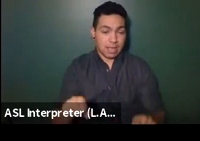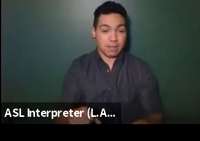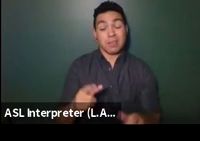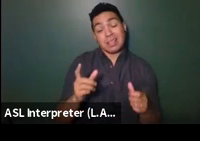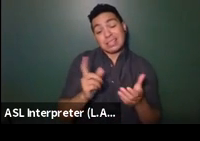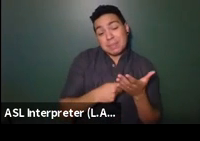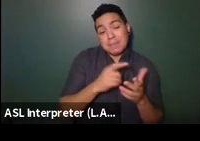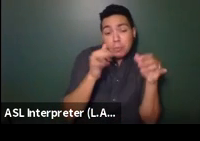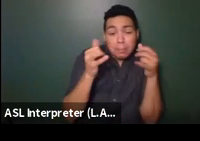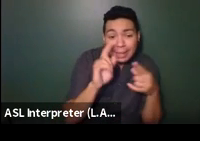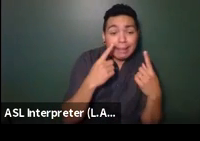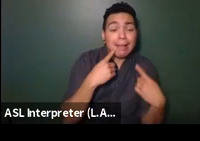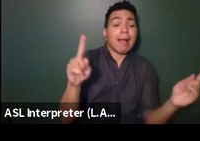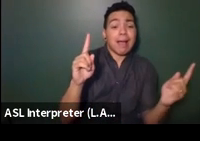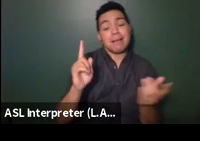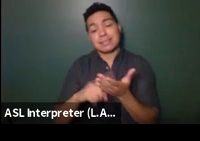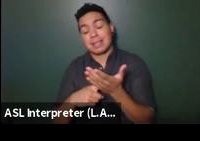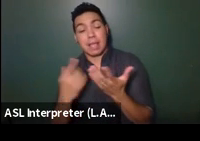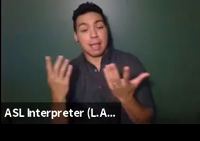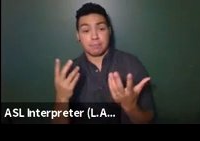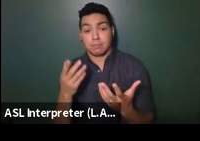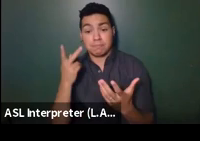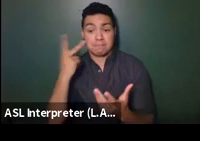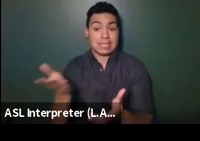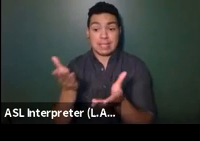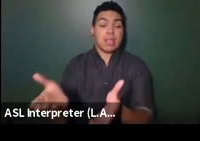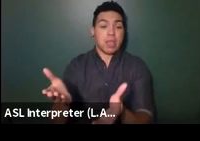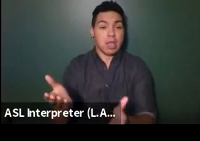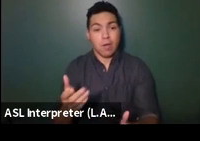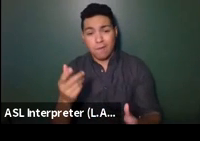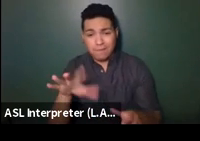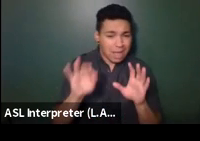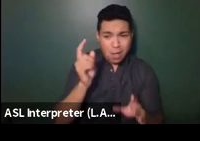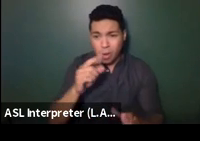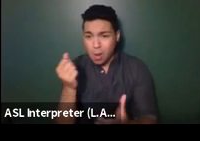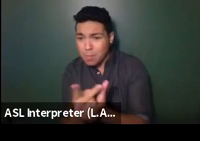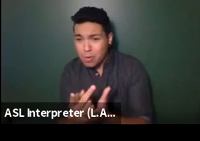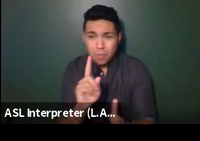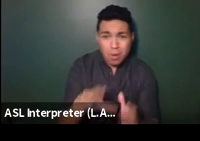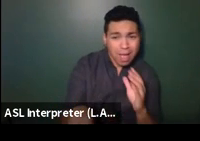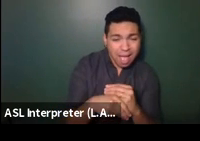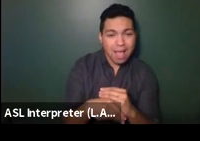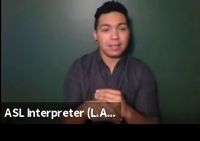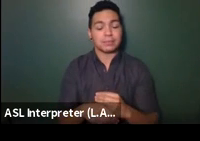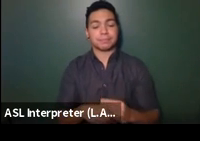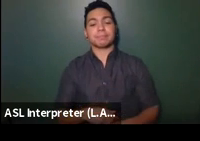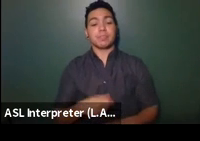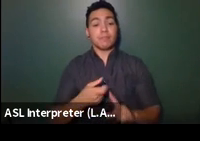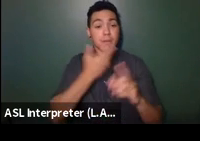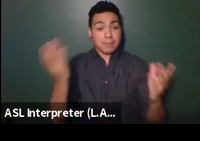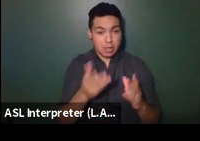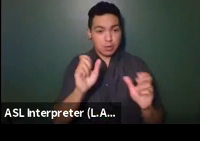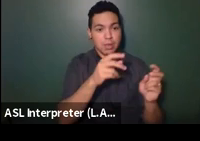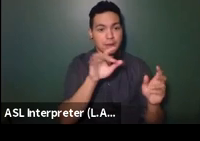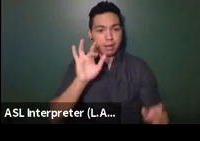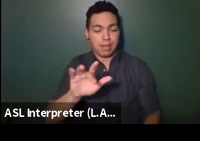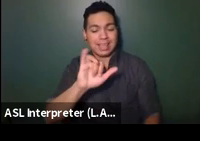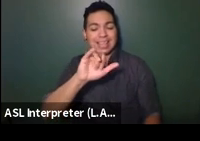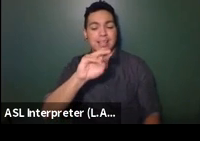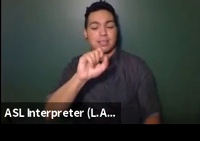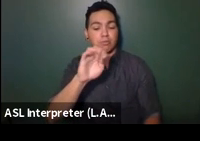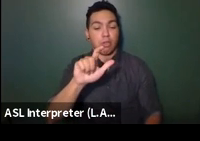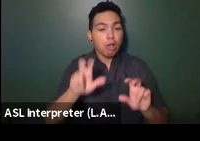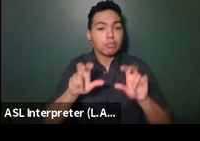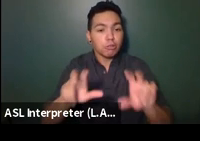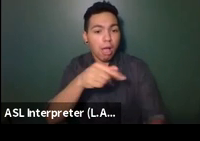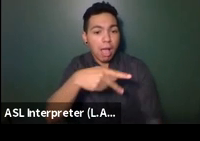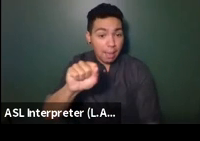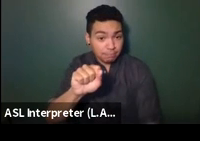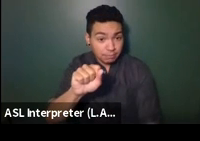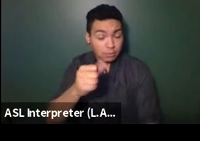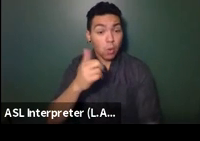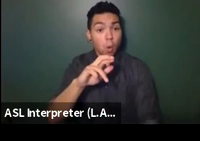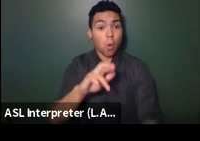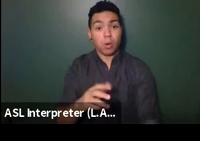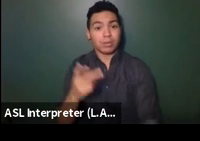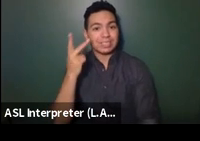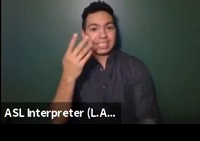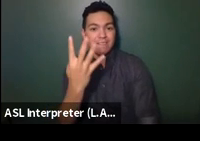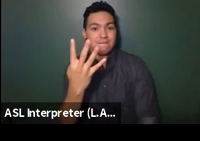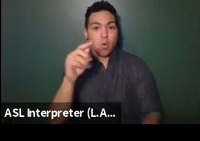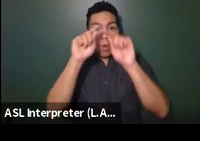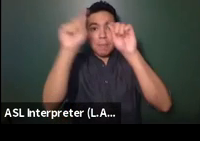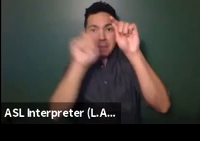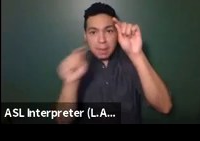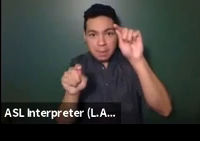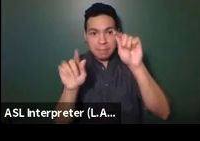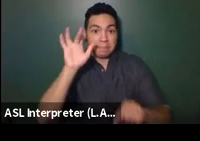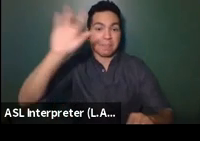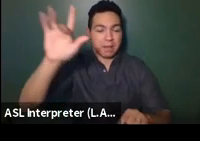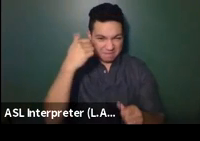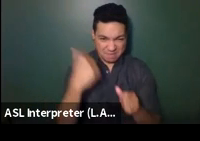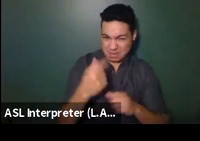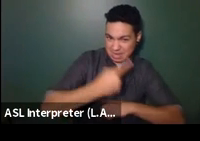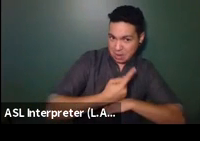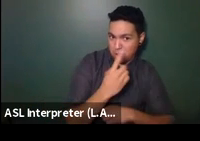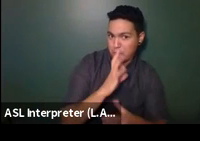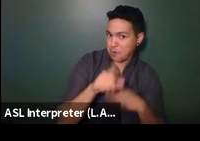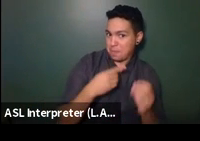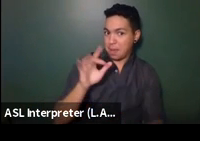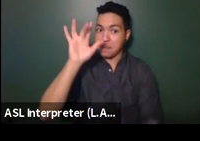ESD 189 - Amy Colburn: And kind of go back and forth to see. Okay, where do I need to approve things or add things. So, from here you can go to install apps or you can go up to the little, the little squares at the top, which we talked about in day one. So if I click on